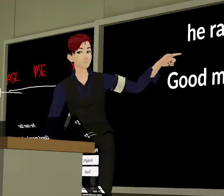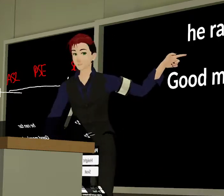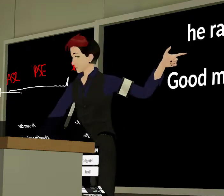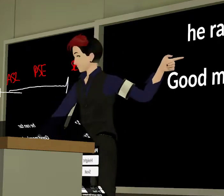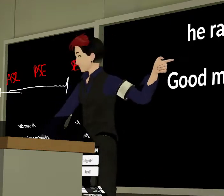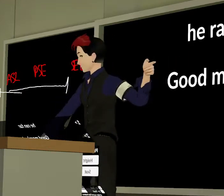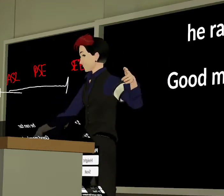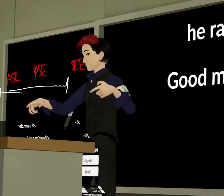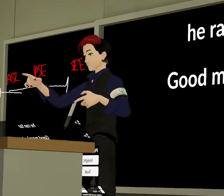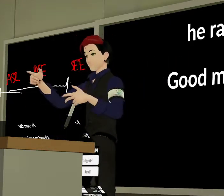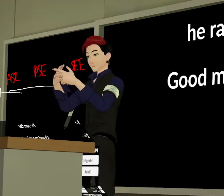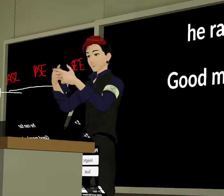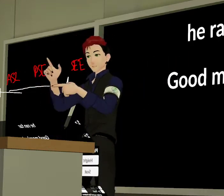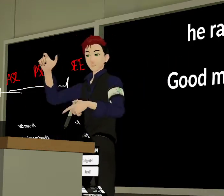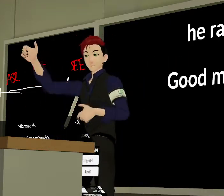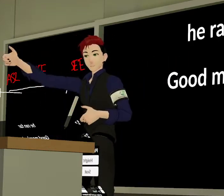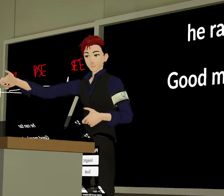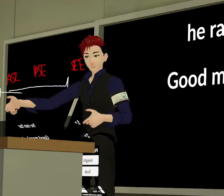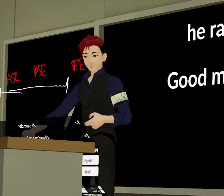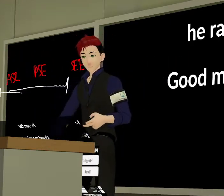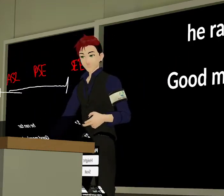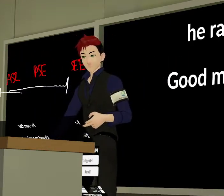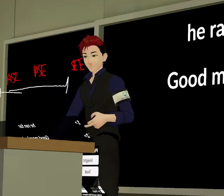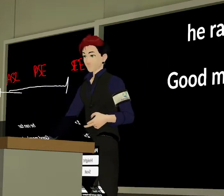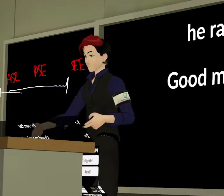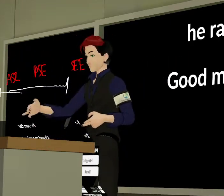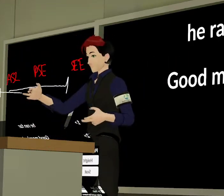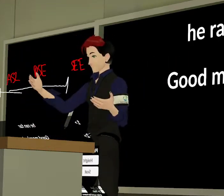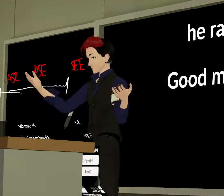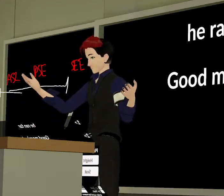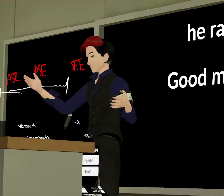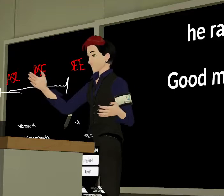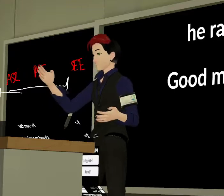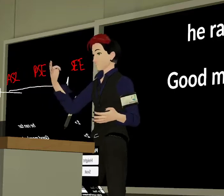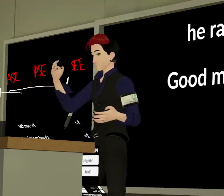alright so he ran far